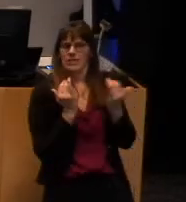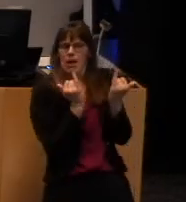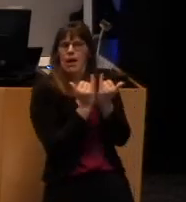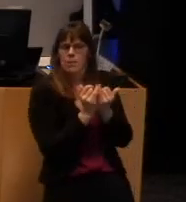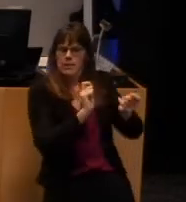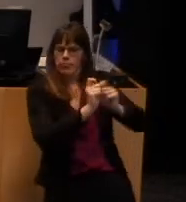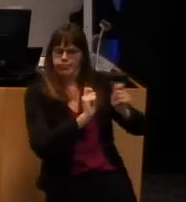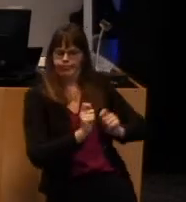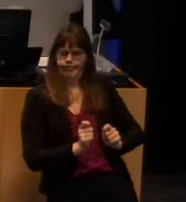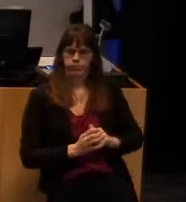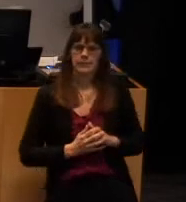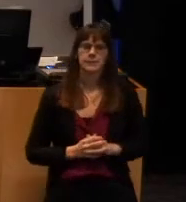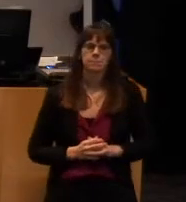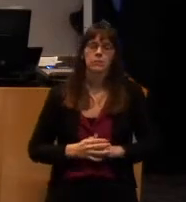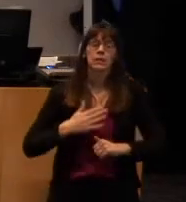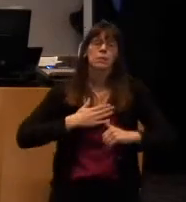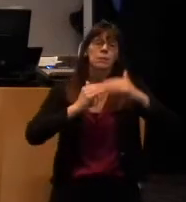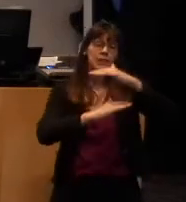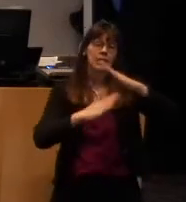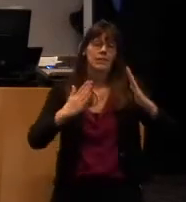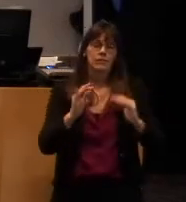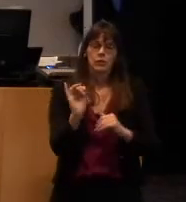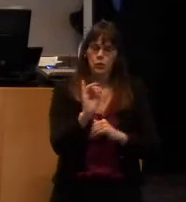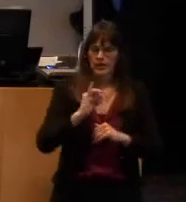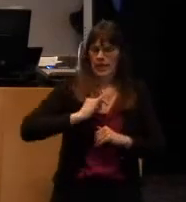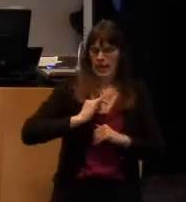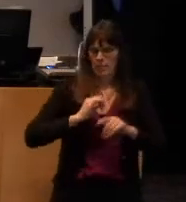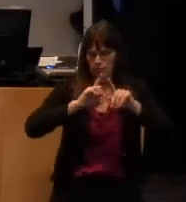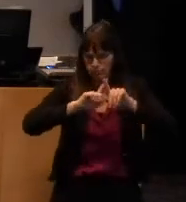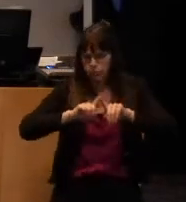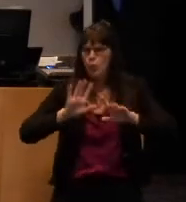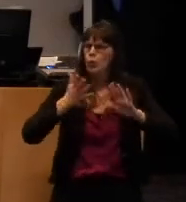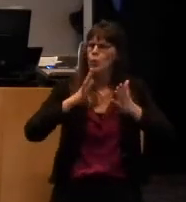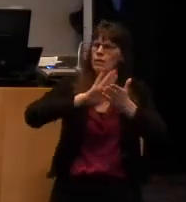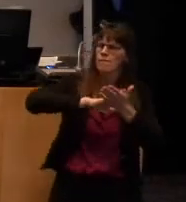The definition I use draws on three of the four characteristics of a translation strategy,